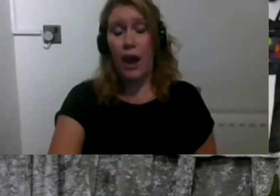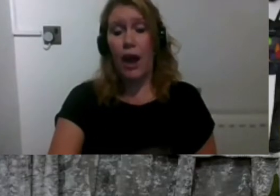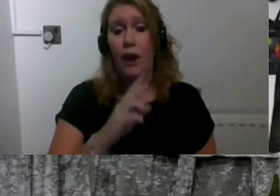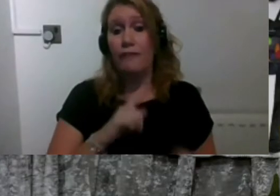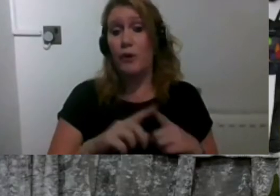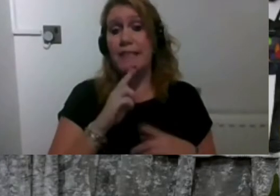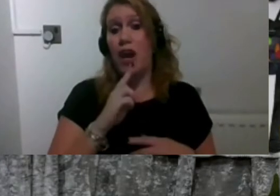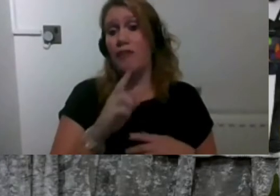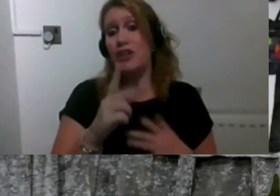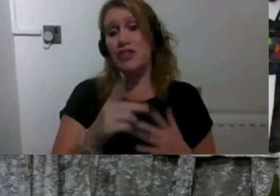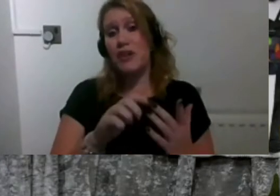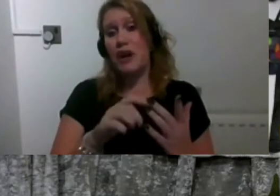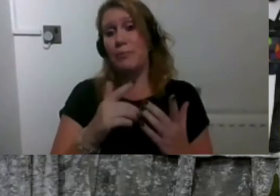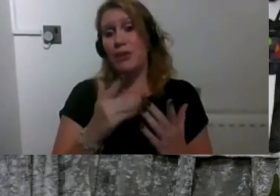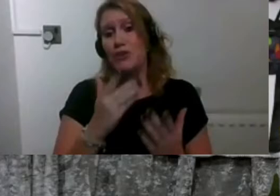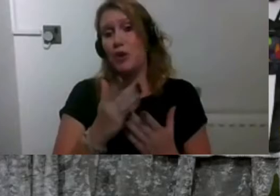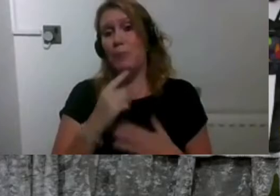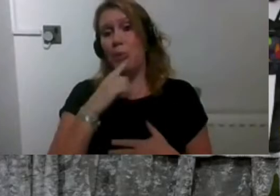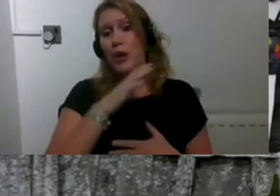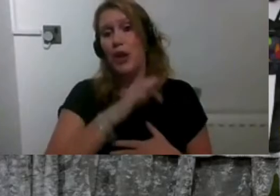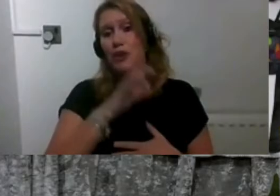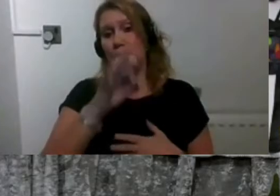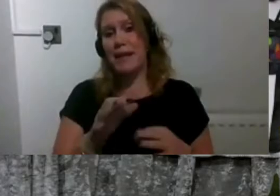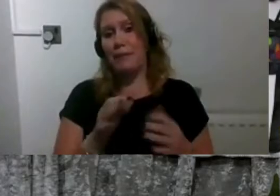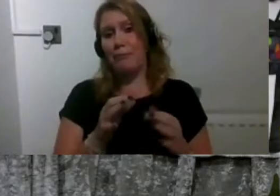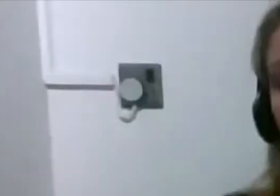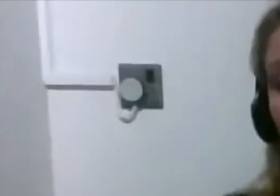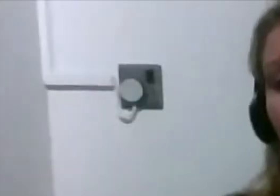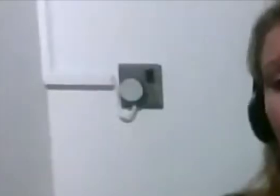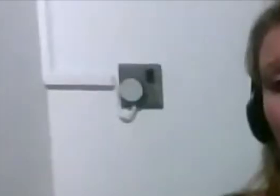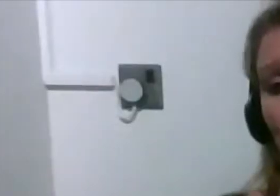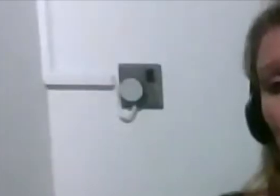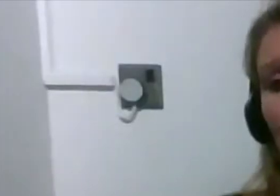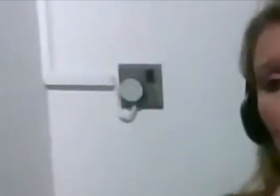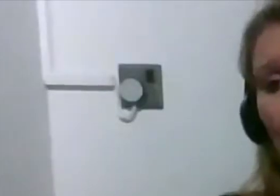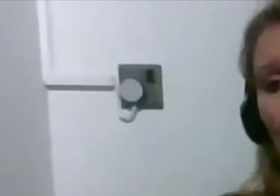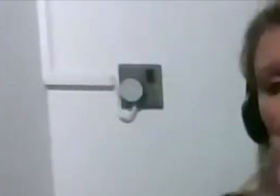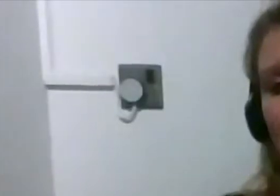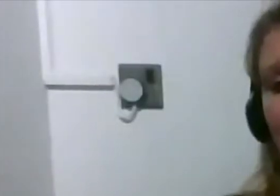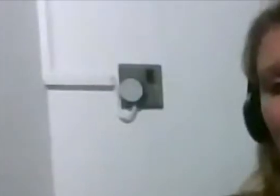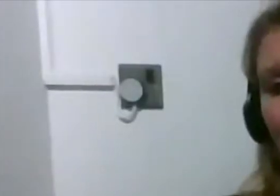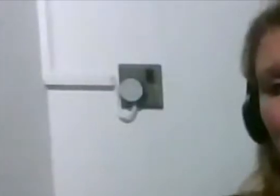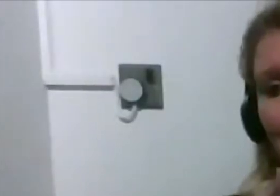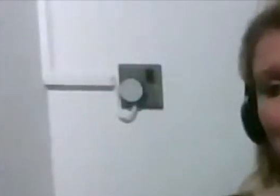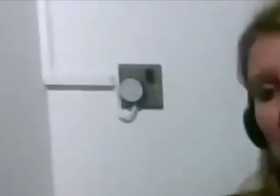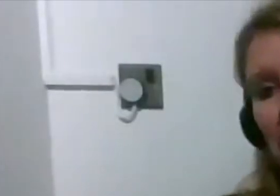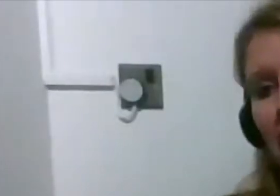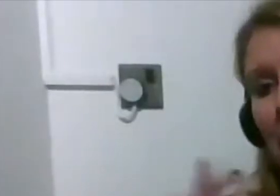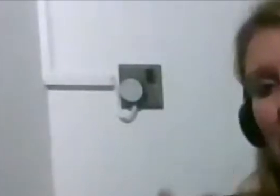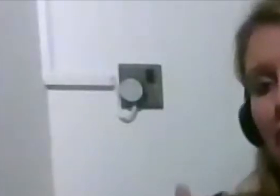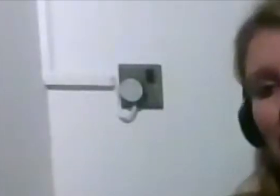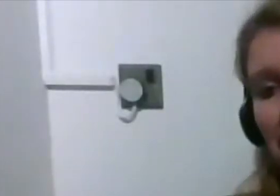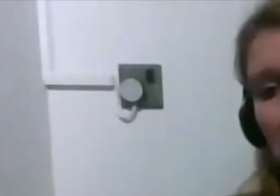Ju, I have not seen it. I just can't be sure it will be 100% matching and perfect